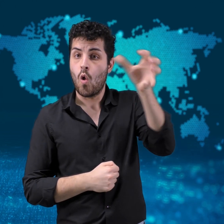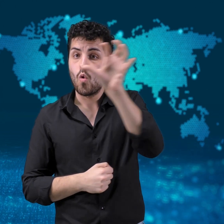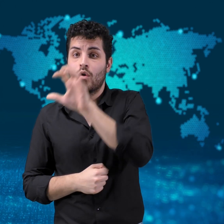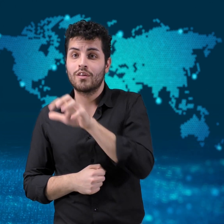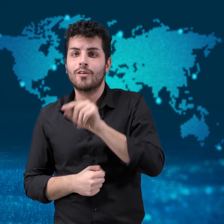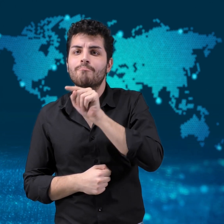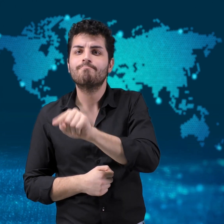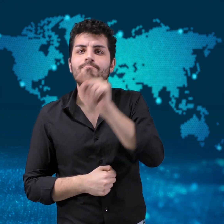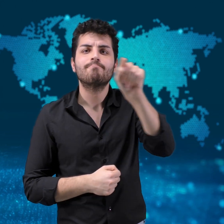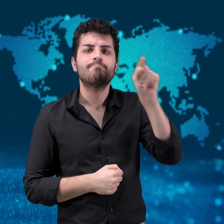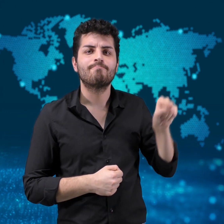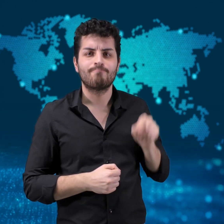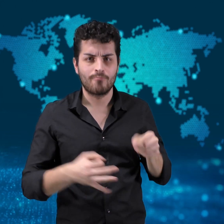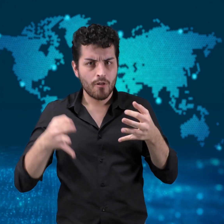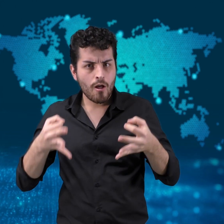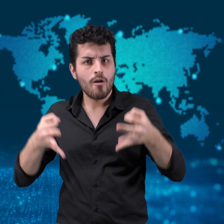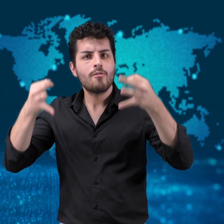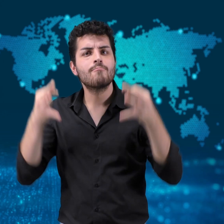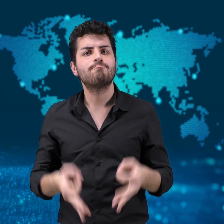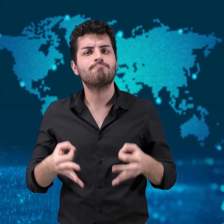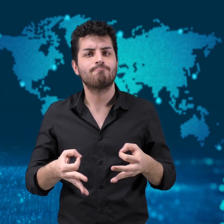other member nation.